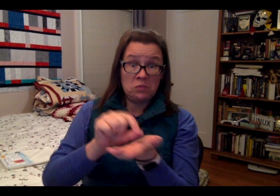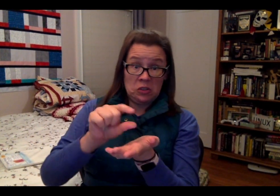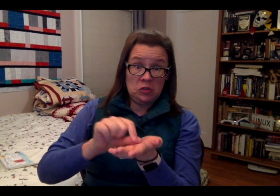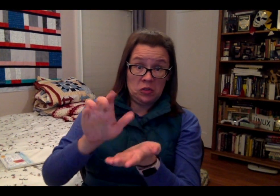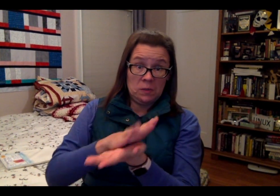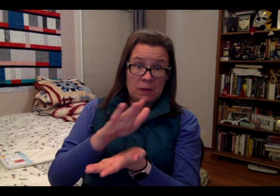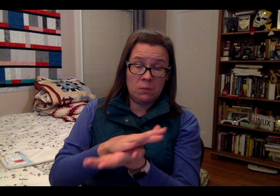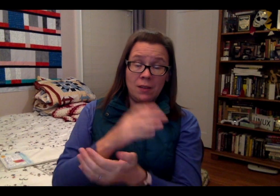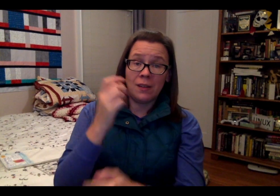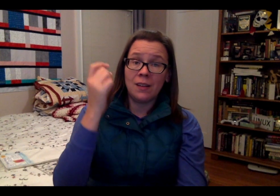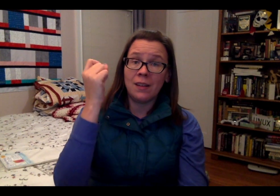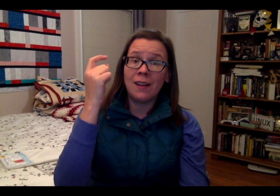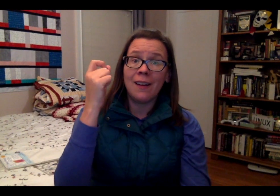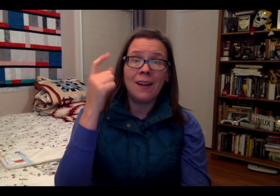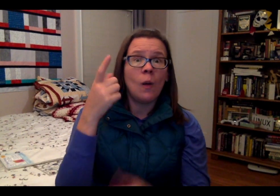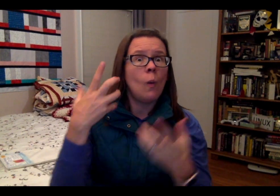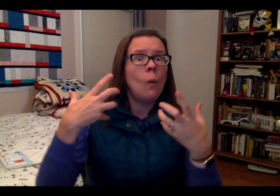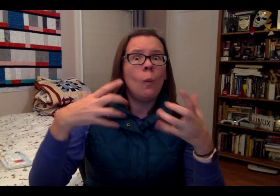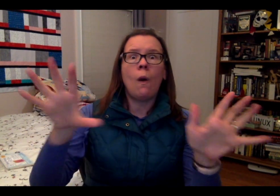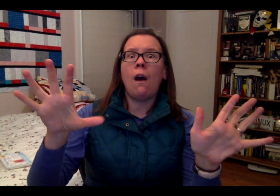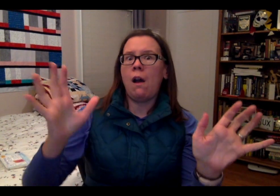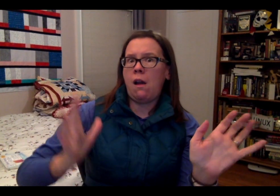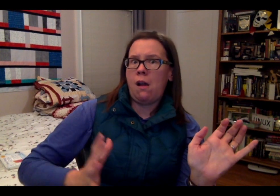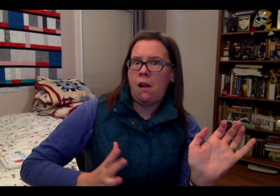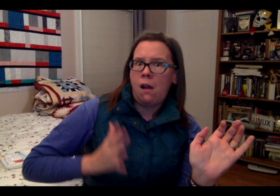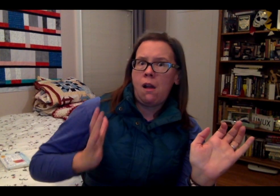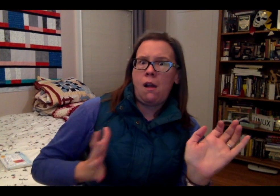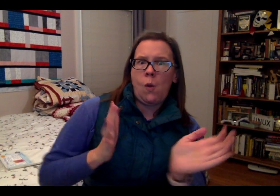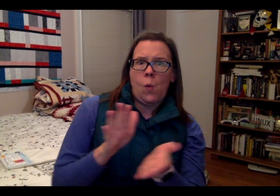Another option is to use regular printer paper.